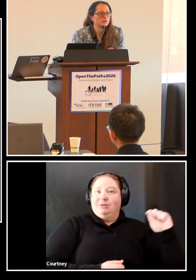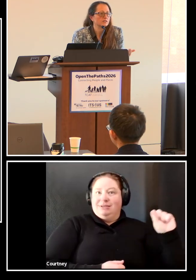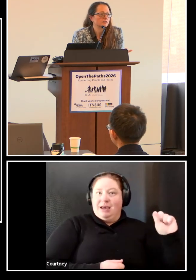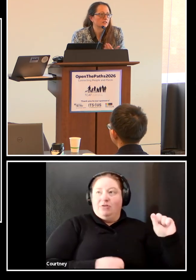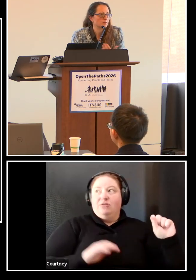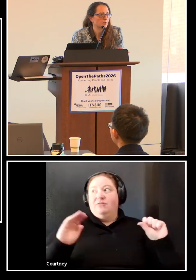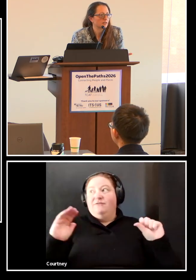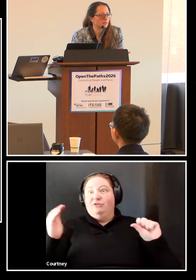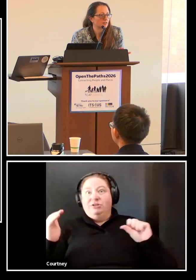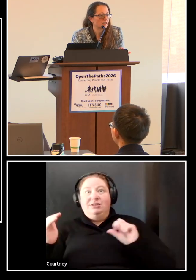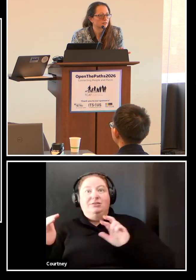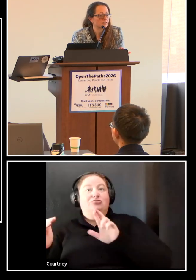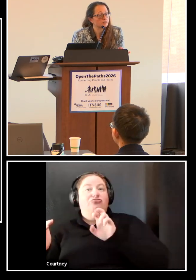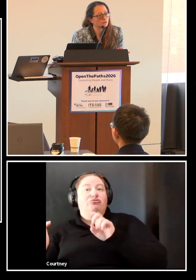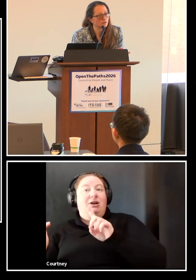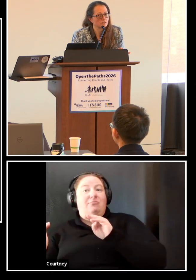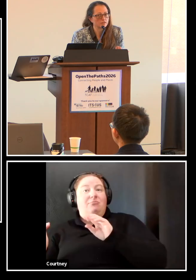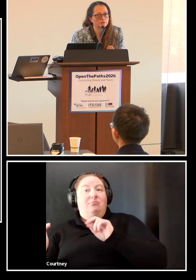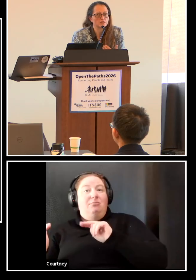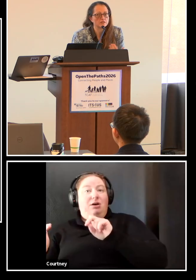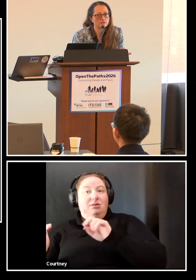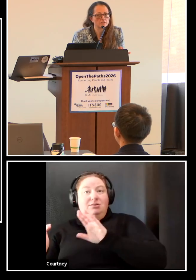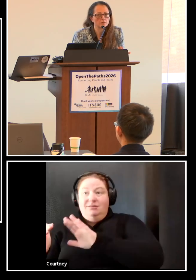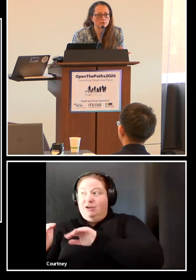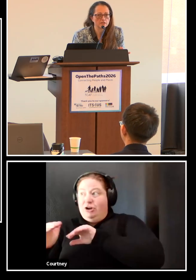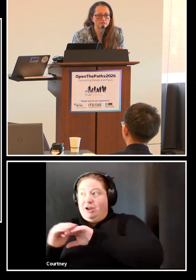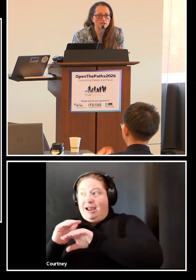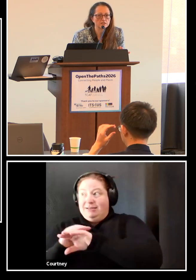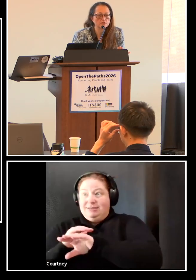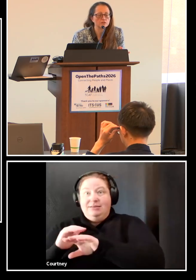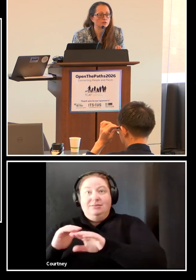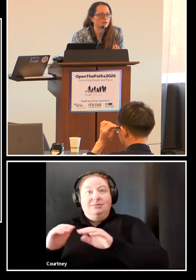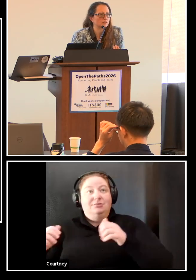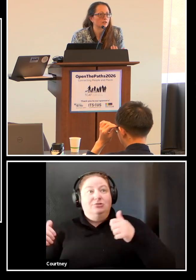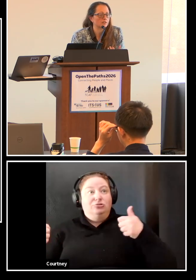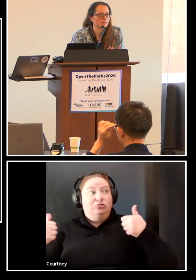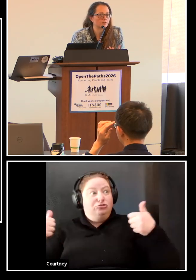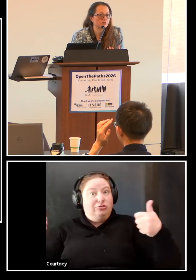what is their comparative access to transit? What is their comparative access to other kinds of